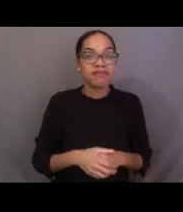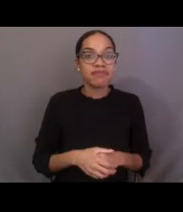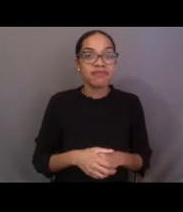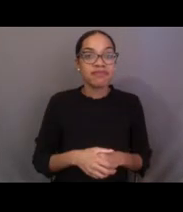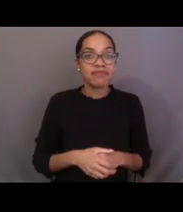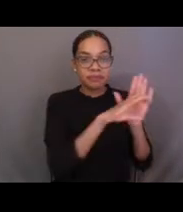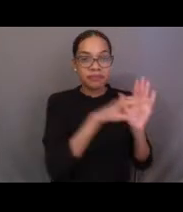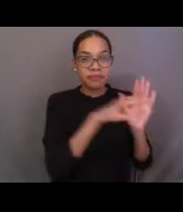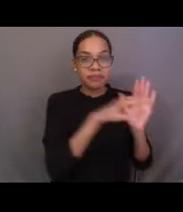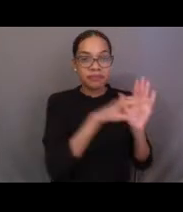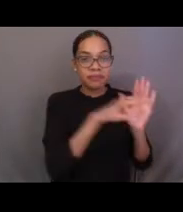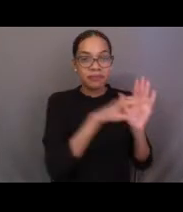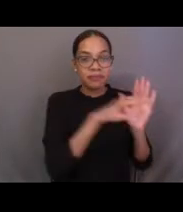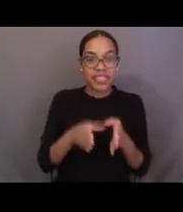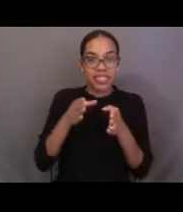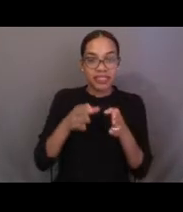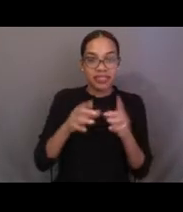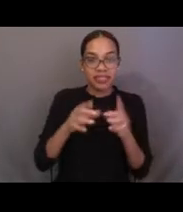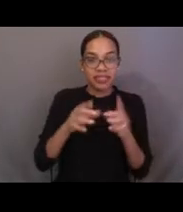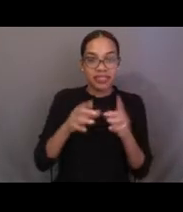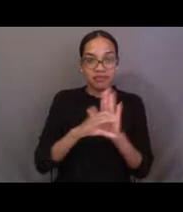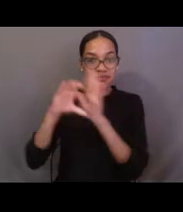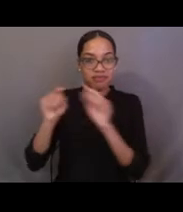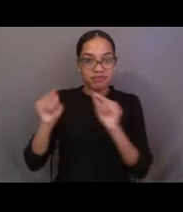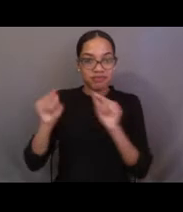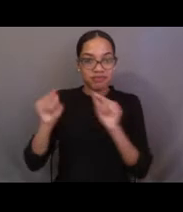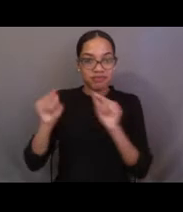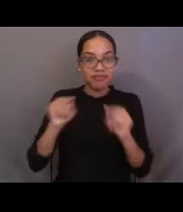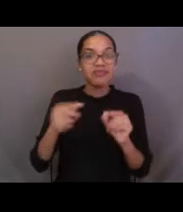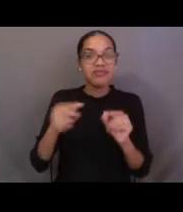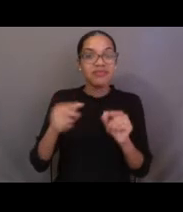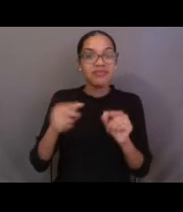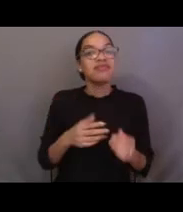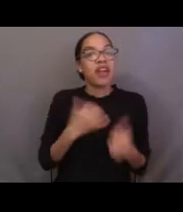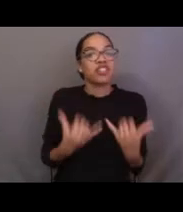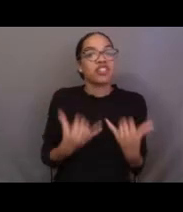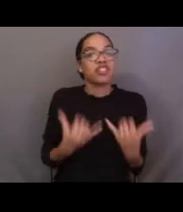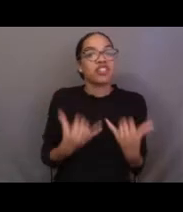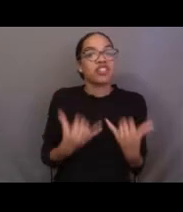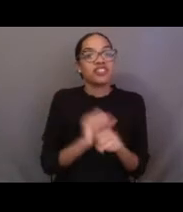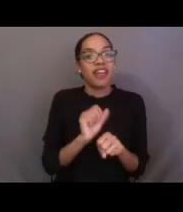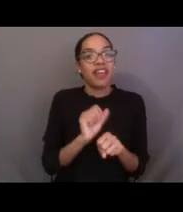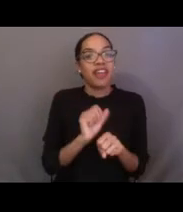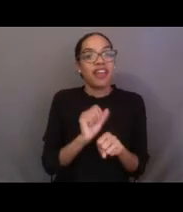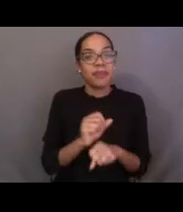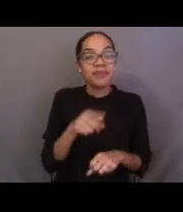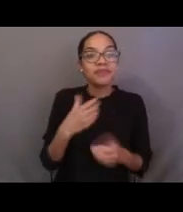Here I just finished raking some clams. And here I am in Barnstable Harbor on Cape Cod.